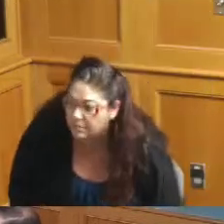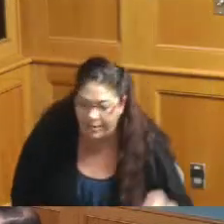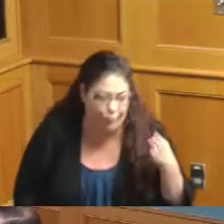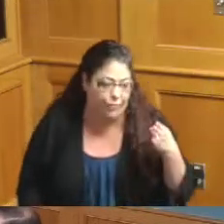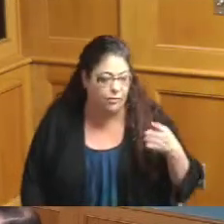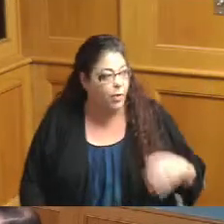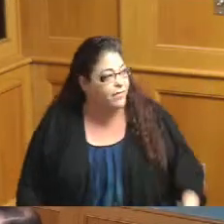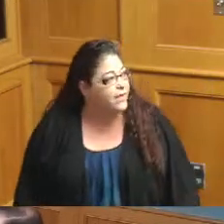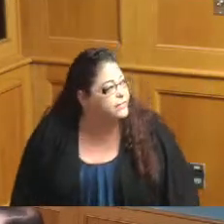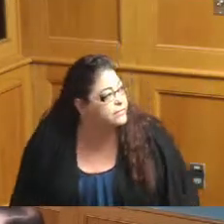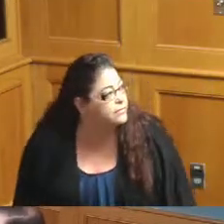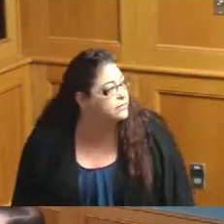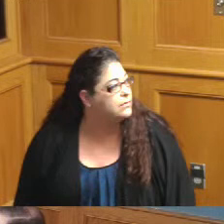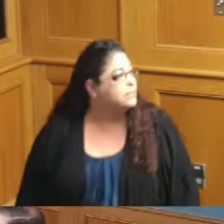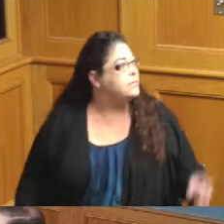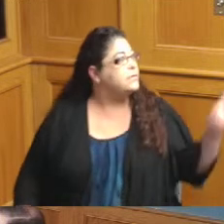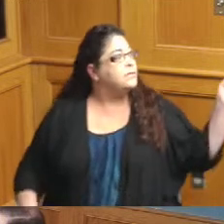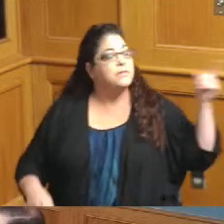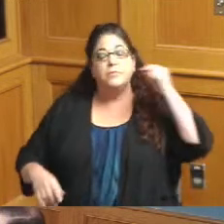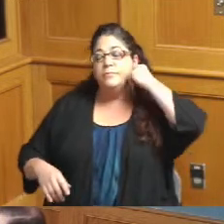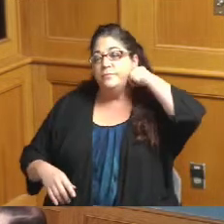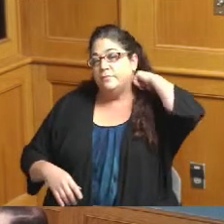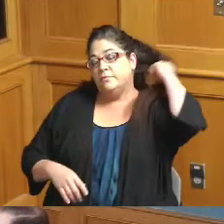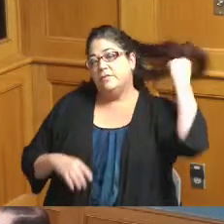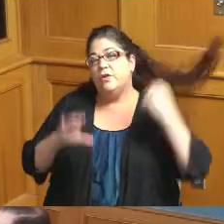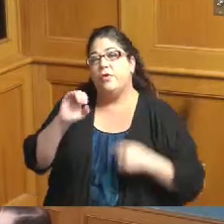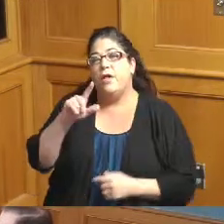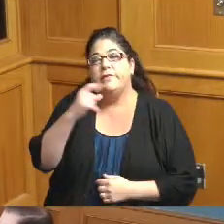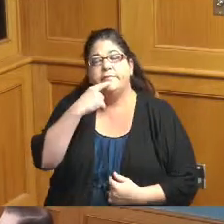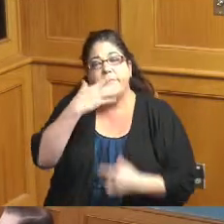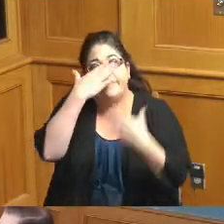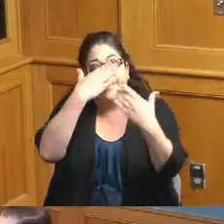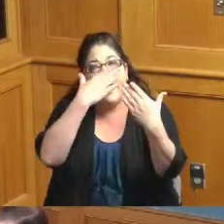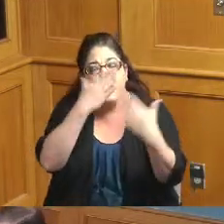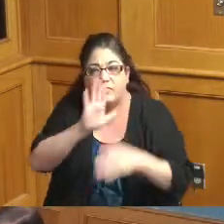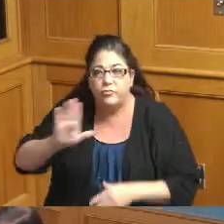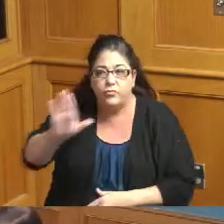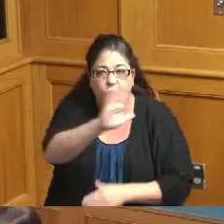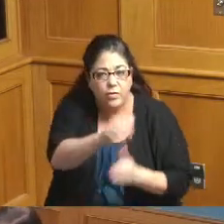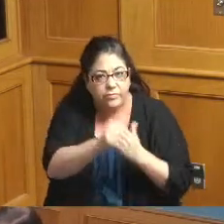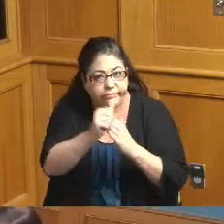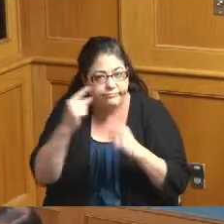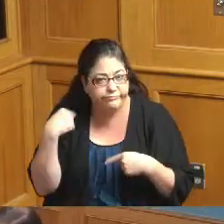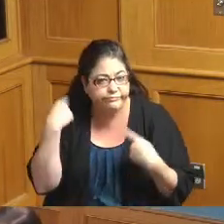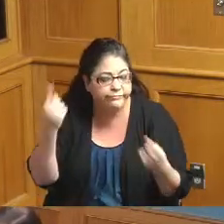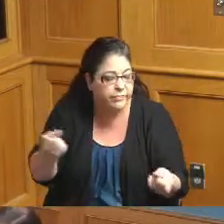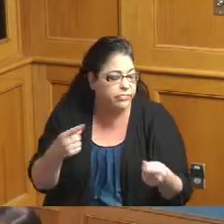so I really want to thank the Commissioners for your leadership in the last year and a half it's been a crazy ride for all of us